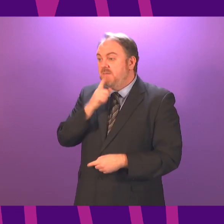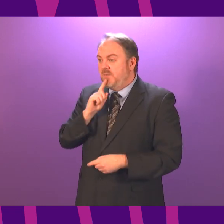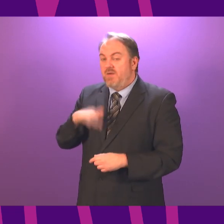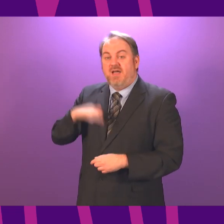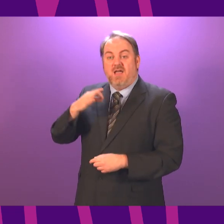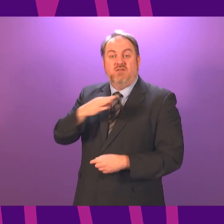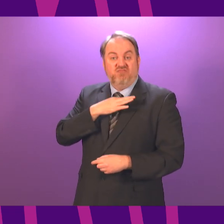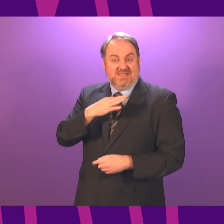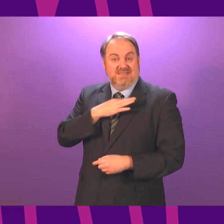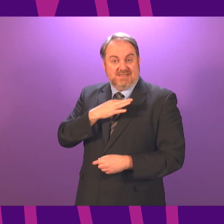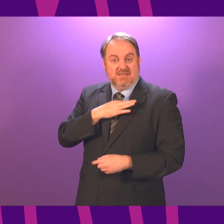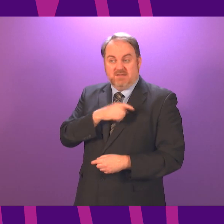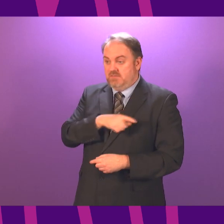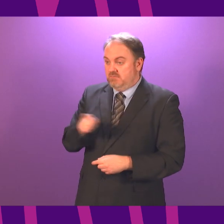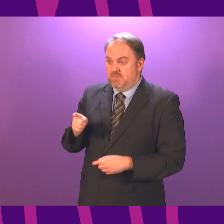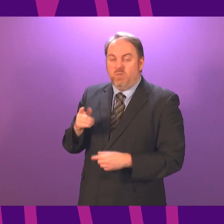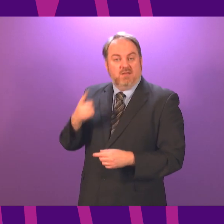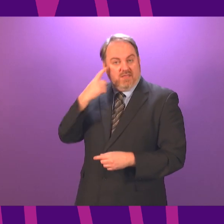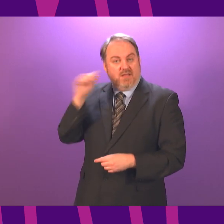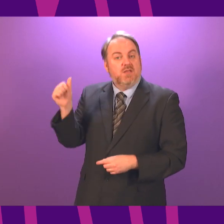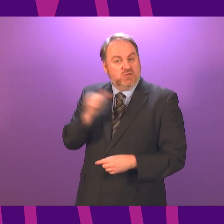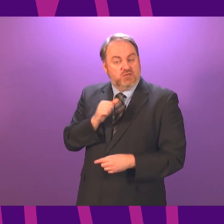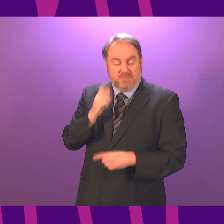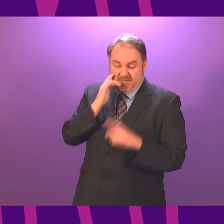made and I hope that they are being taken account of in the overall decision making.